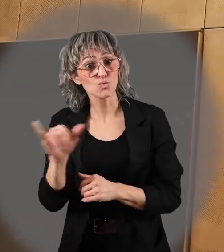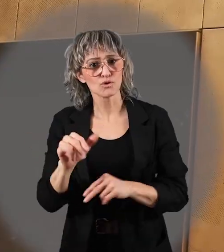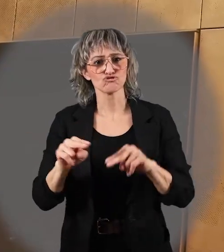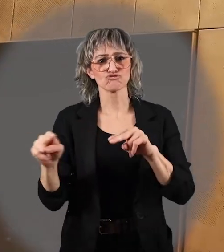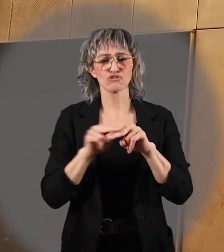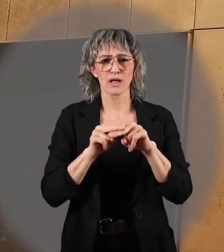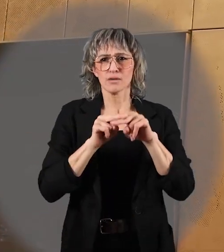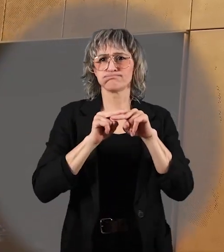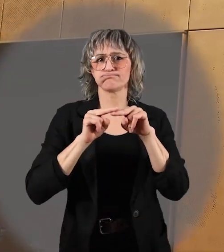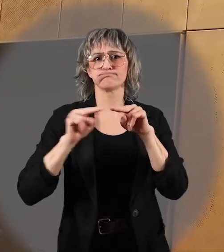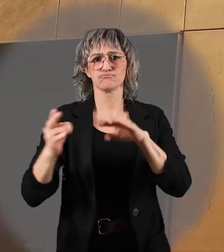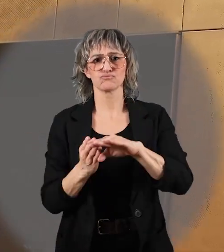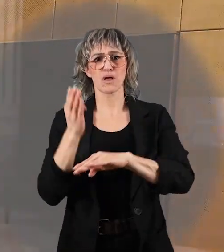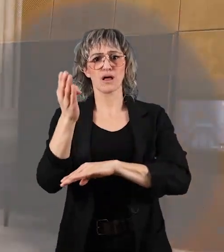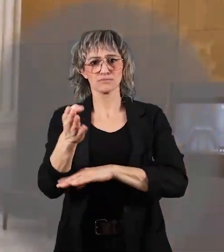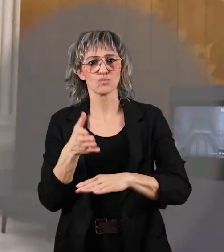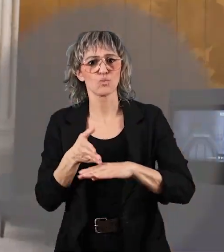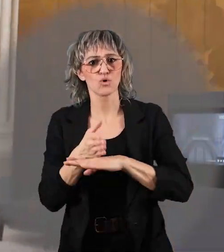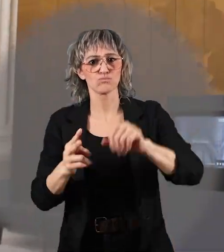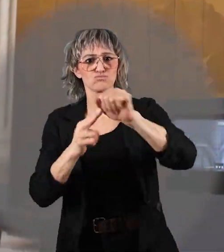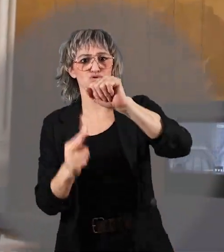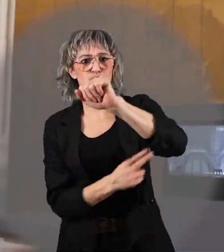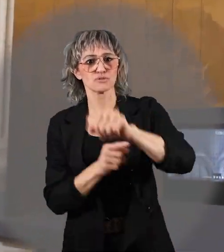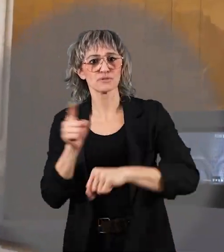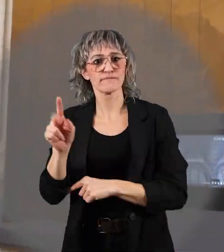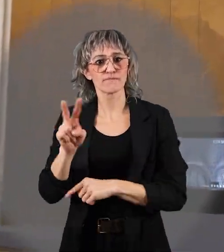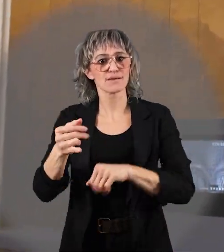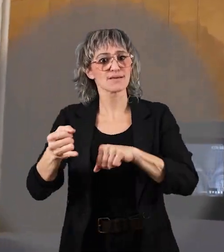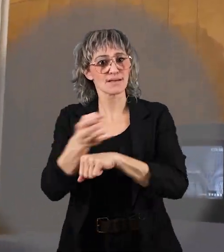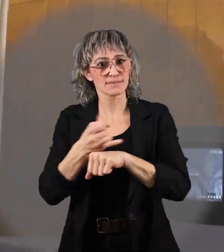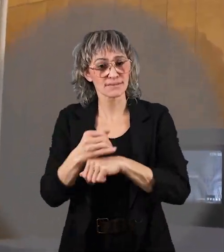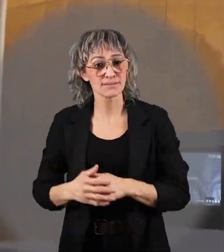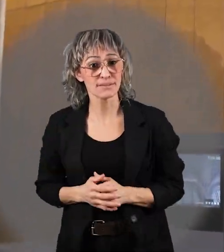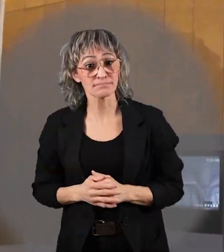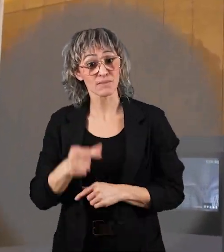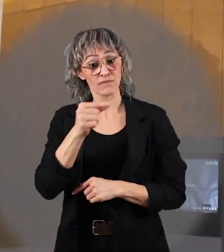Moraine Lake in Alberta, Newfoundland's Cape Race -